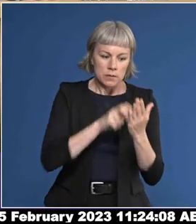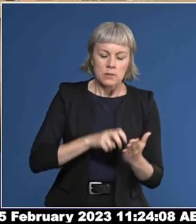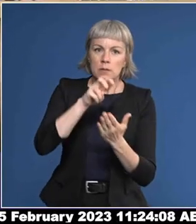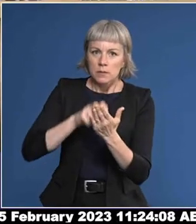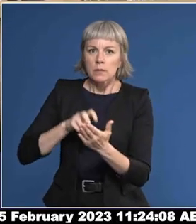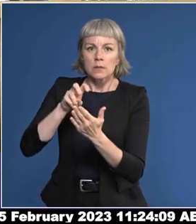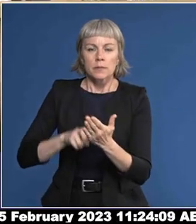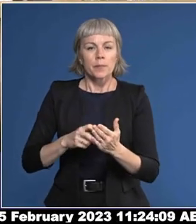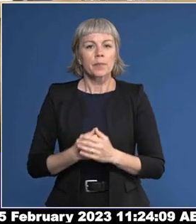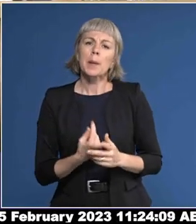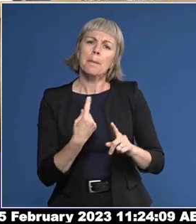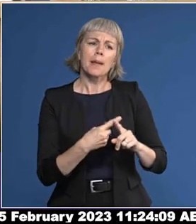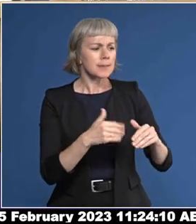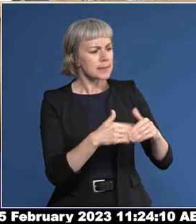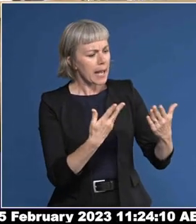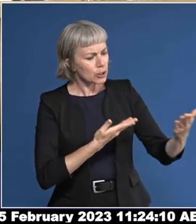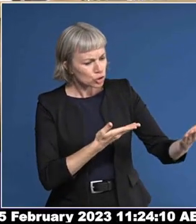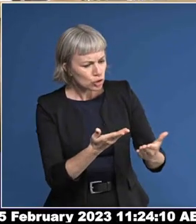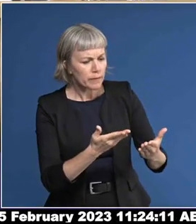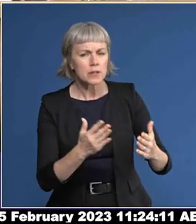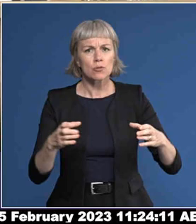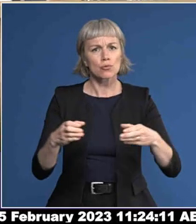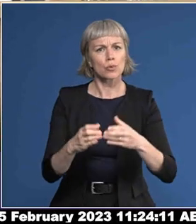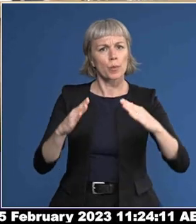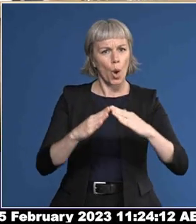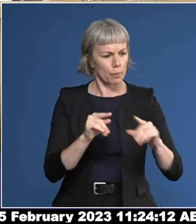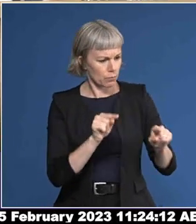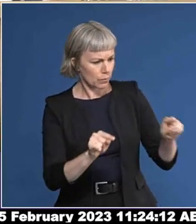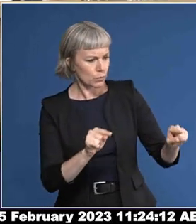similar. We try to get our staff to work across all of our services, and sometimes